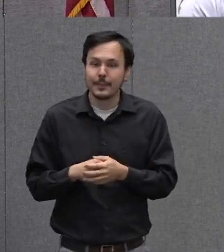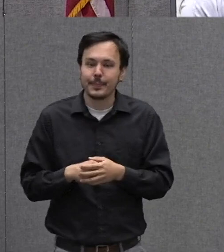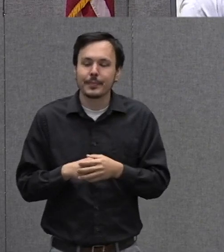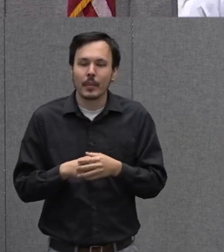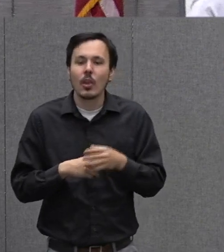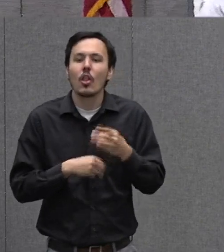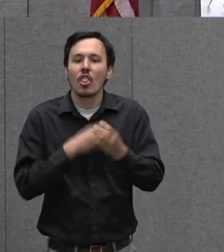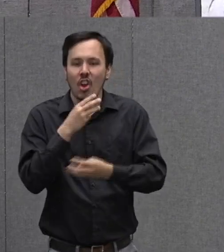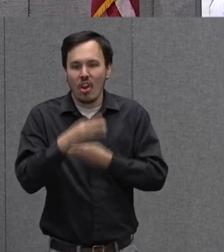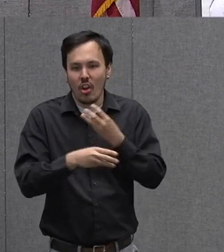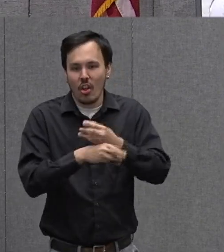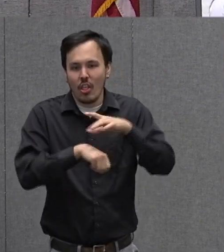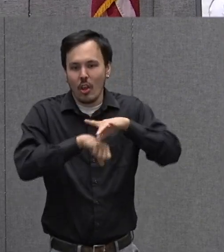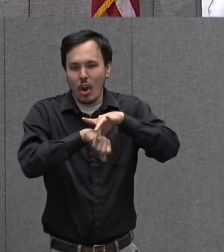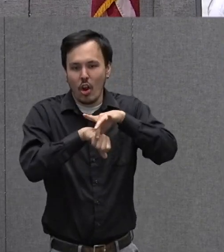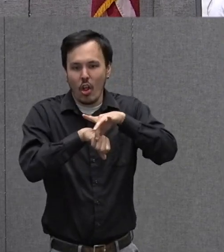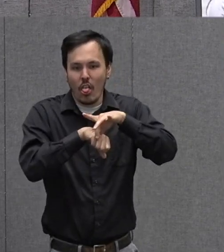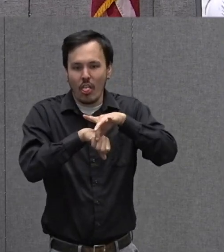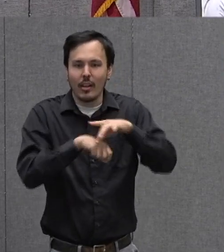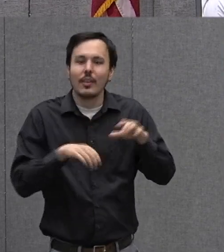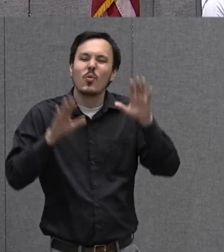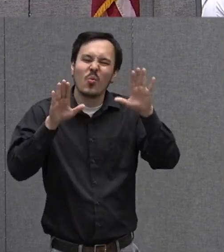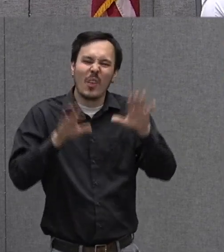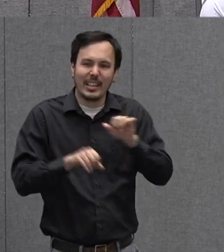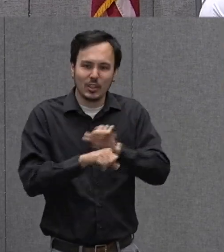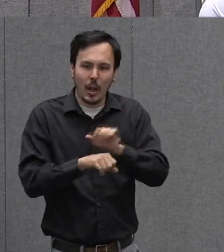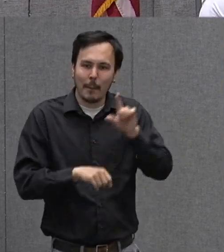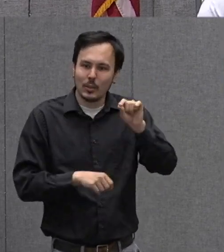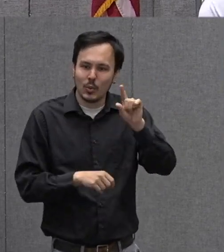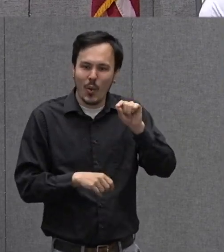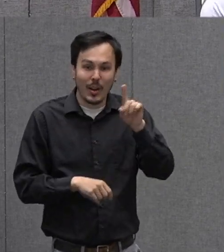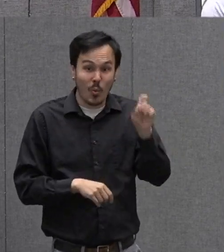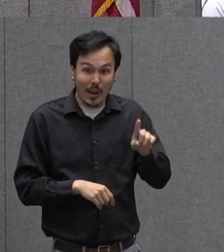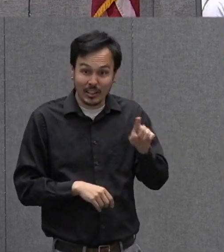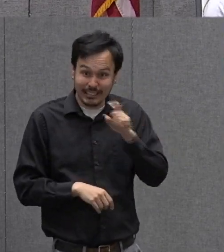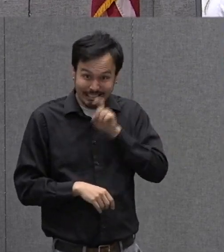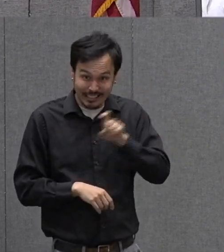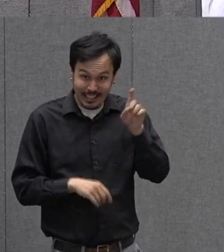She did a great job with 20 questions. She didn't even need all 20 to get there.